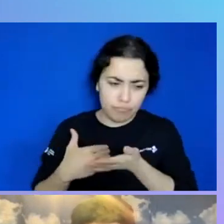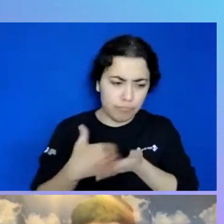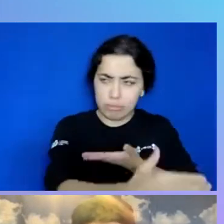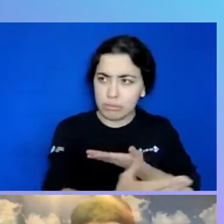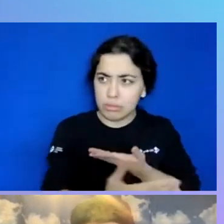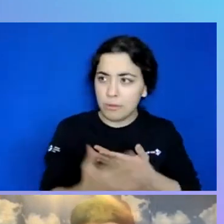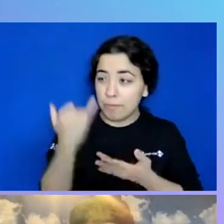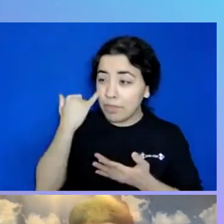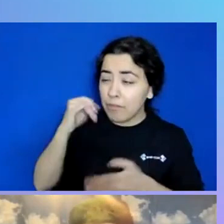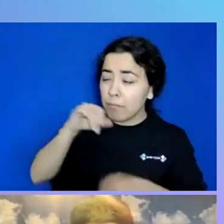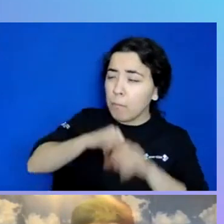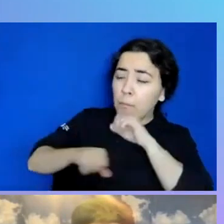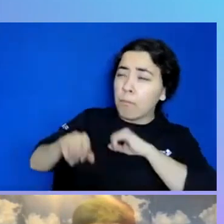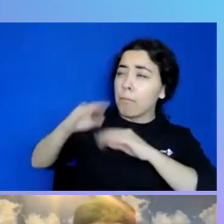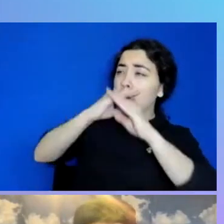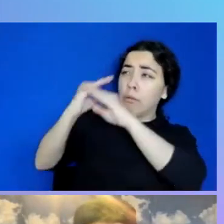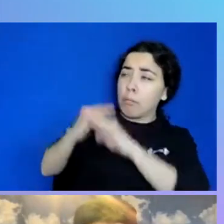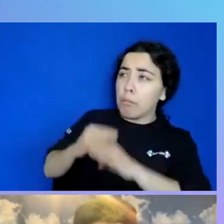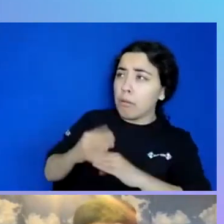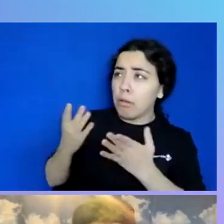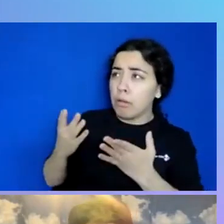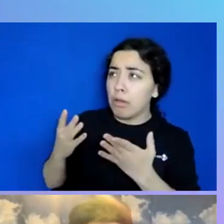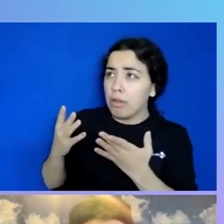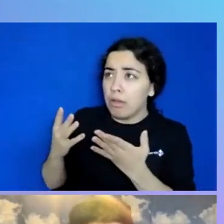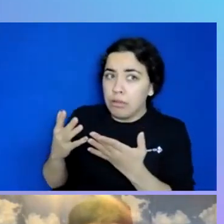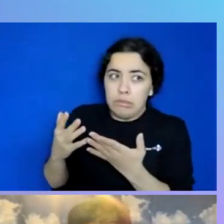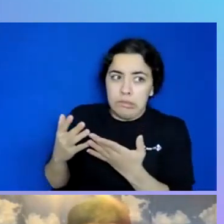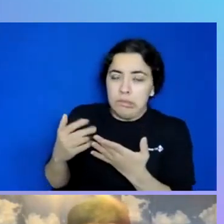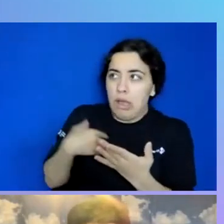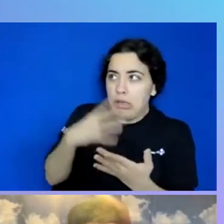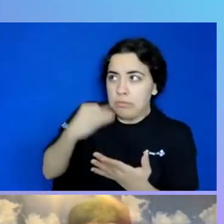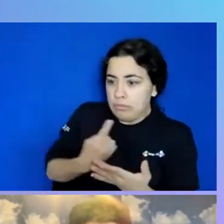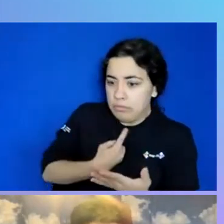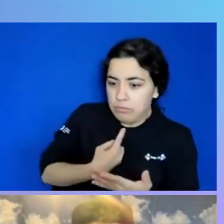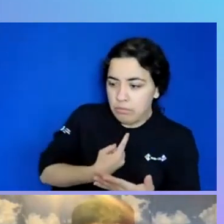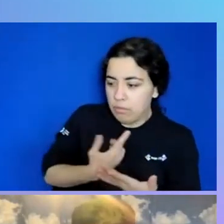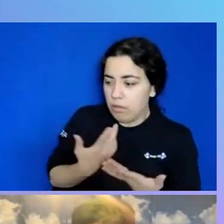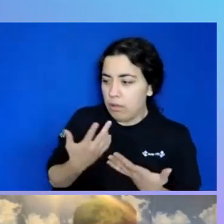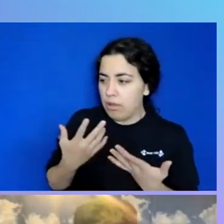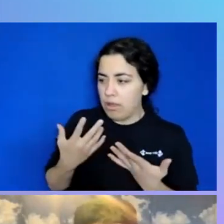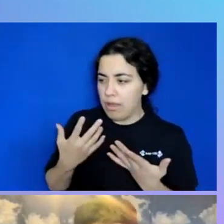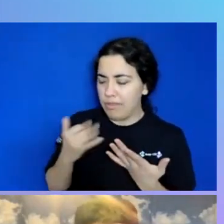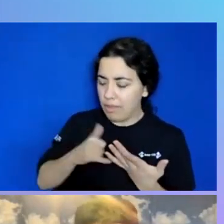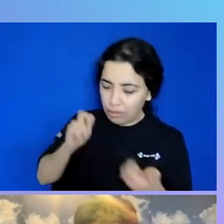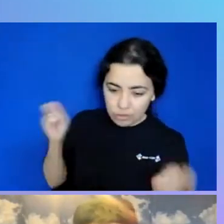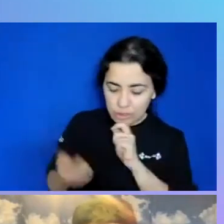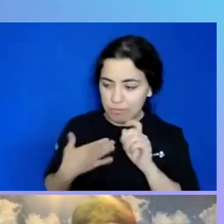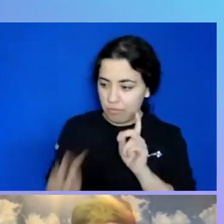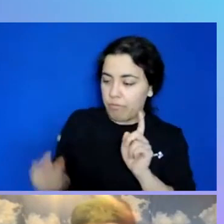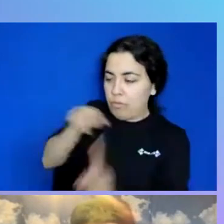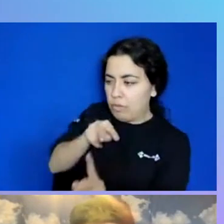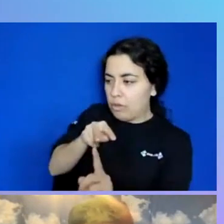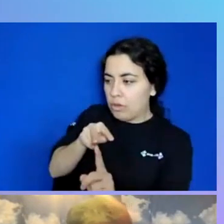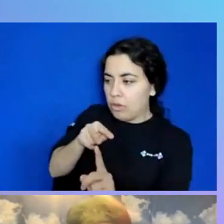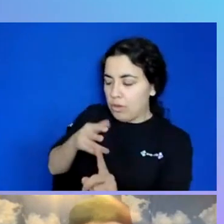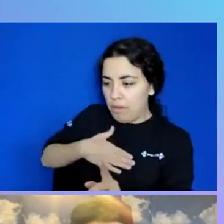changed how I, how I operated and how I felt about